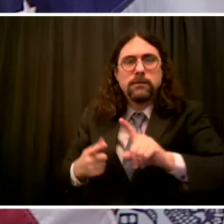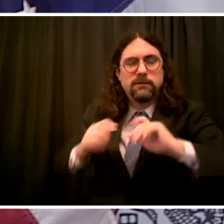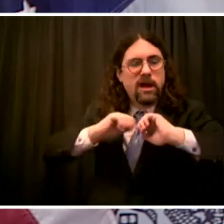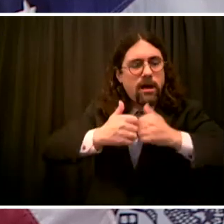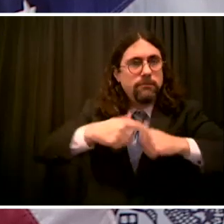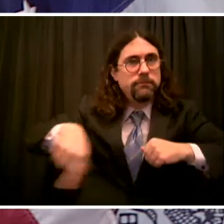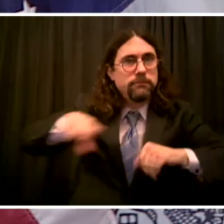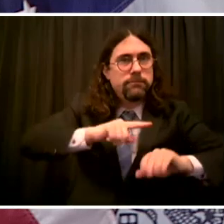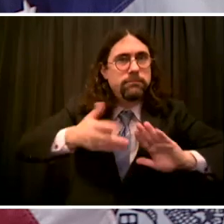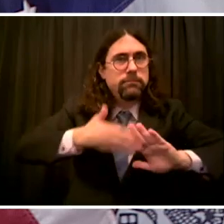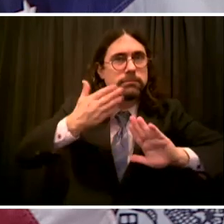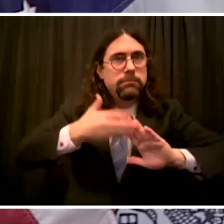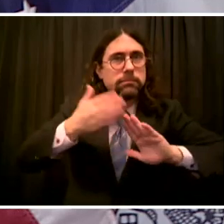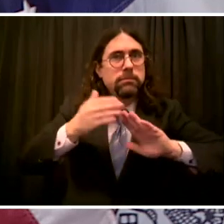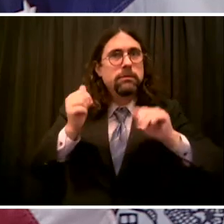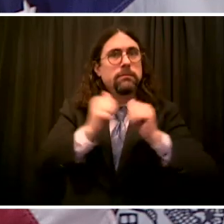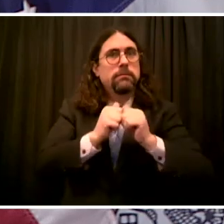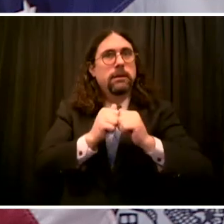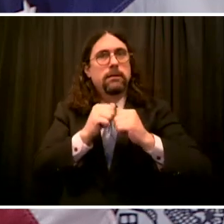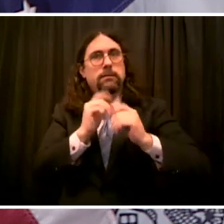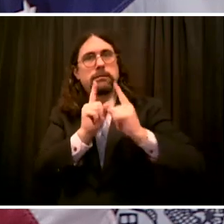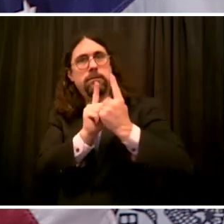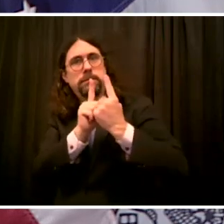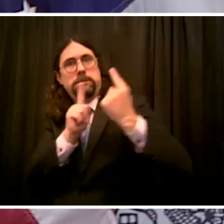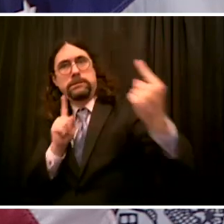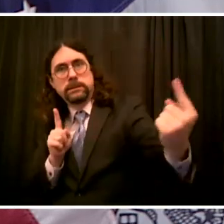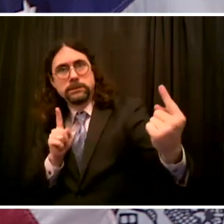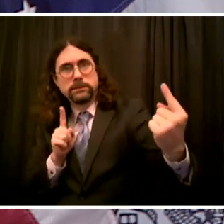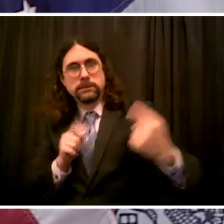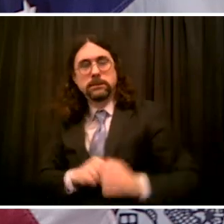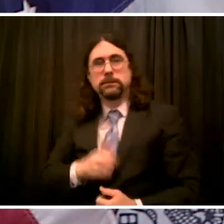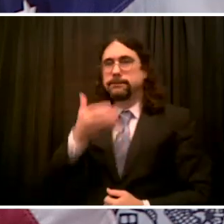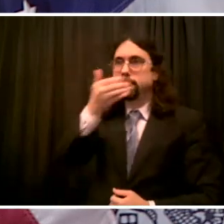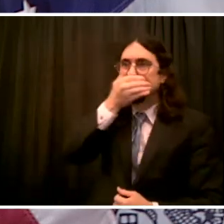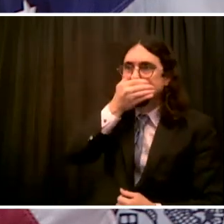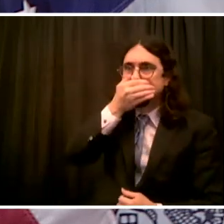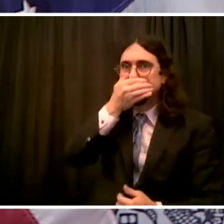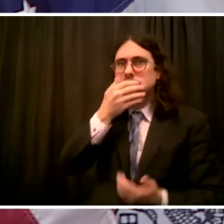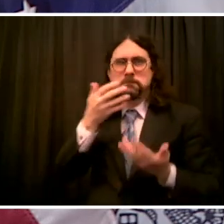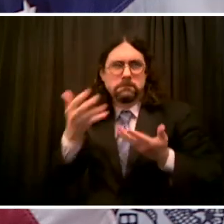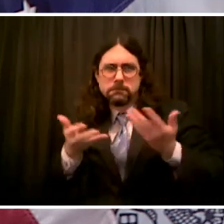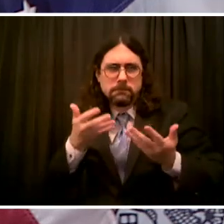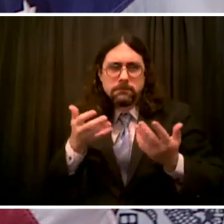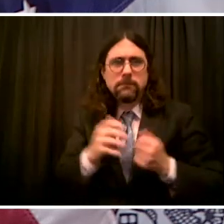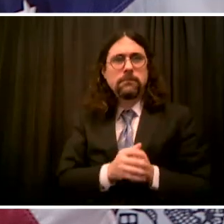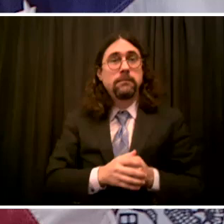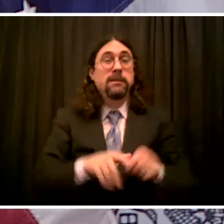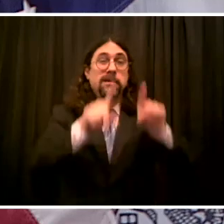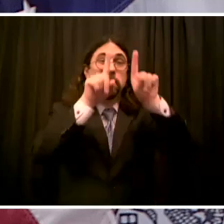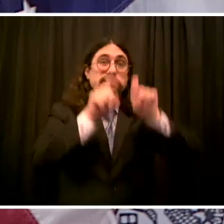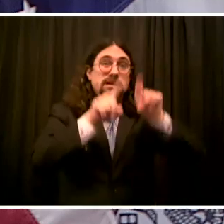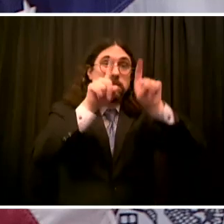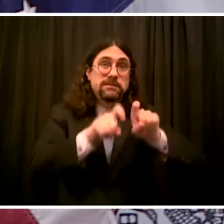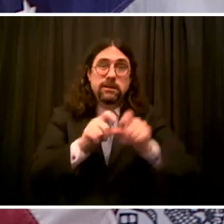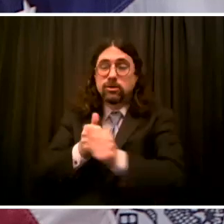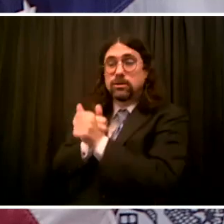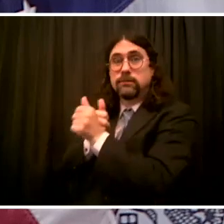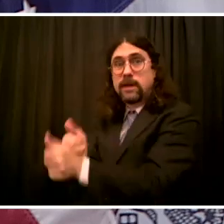ALREADY. SHELTER IN PCLAE. SOALCI DISTANCING, FACE COVERINGS. BUT THEN ALSO